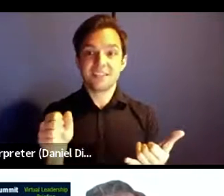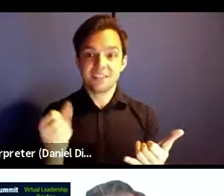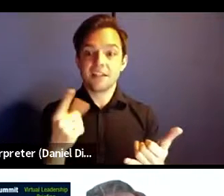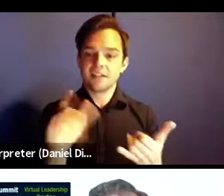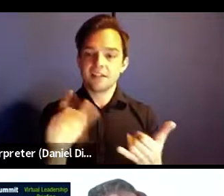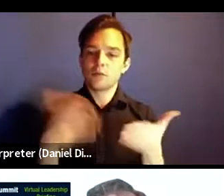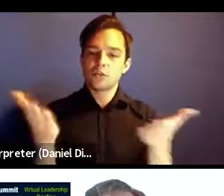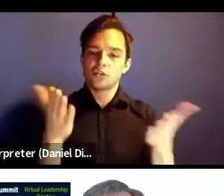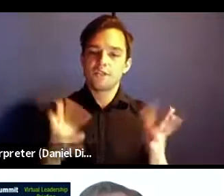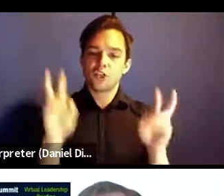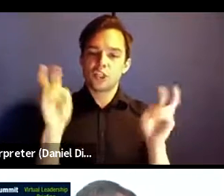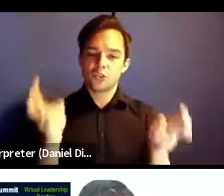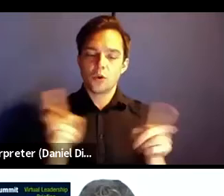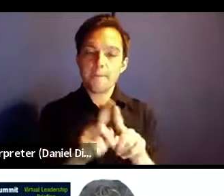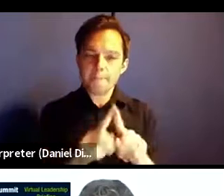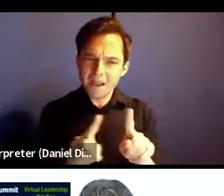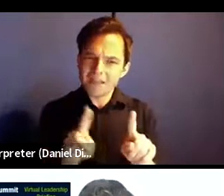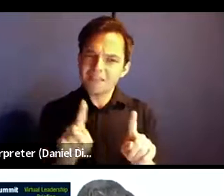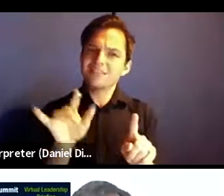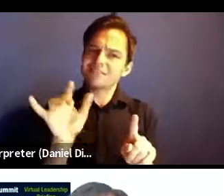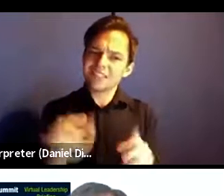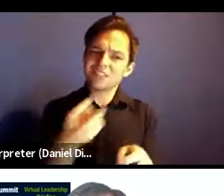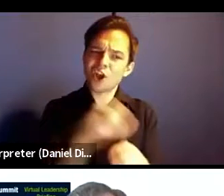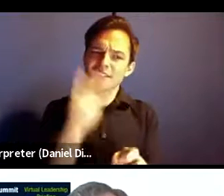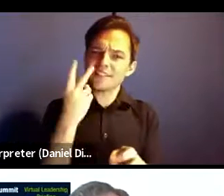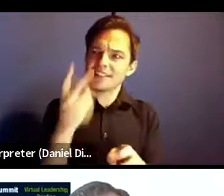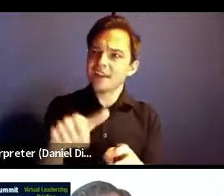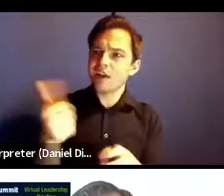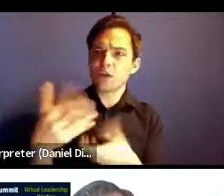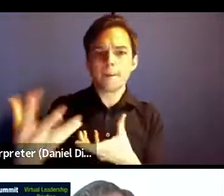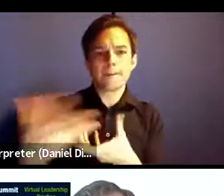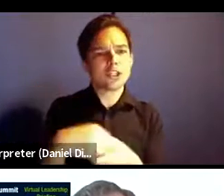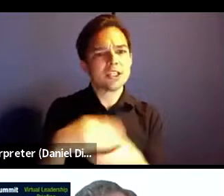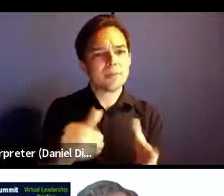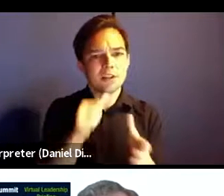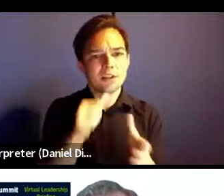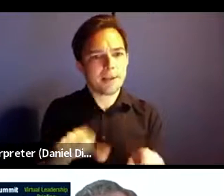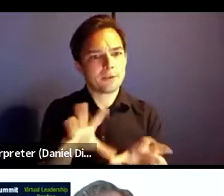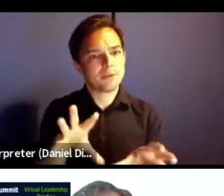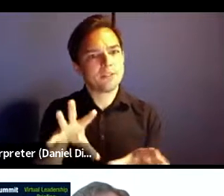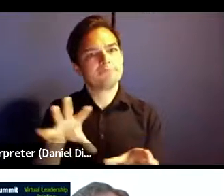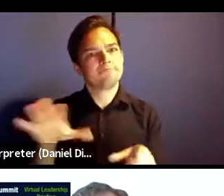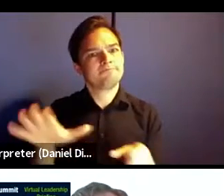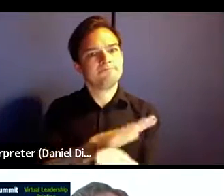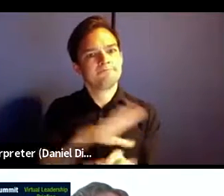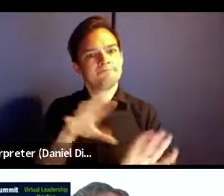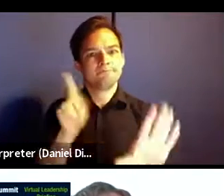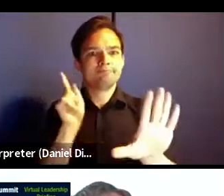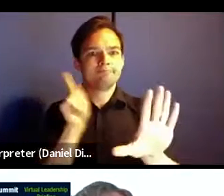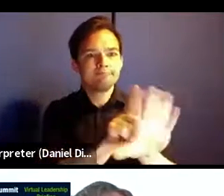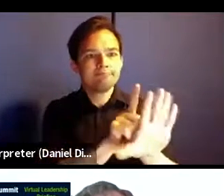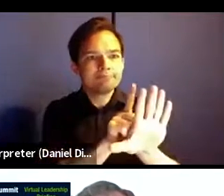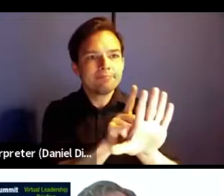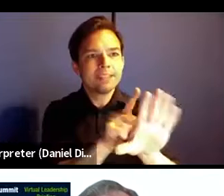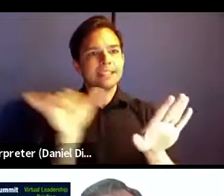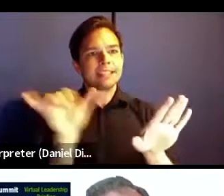but it's hard to see other participants not being able to have the same access that we have.